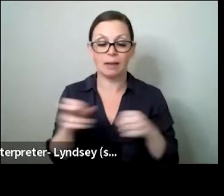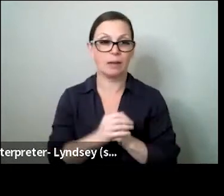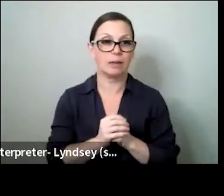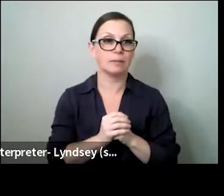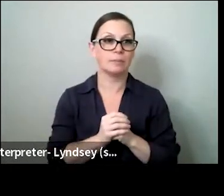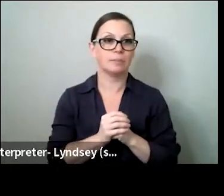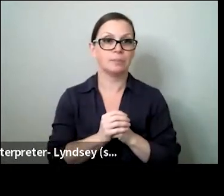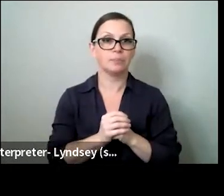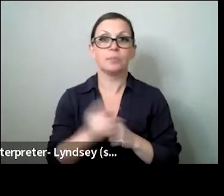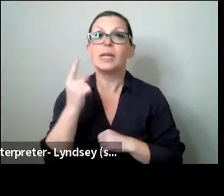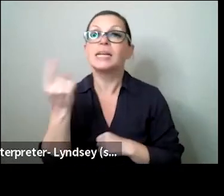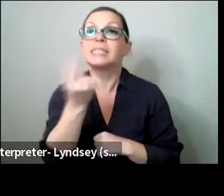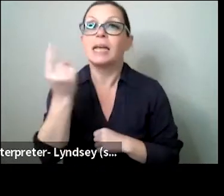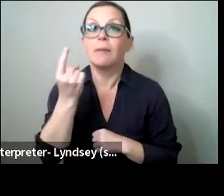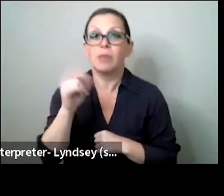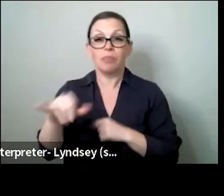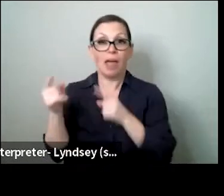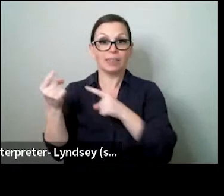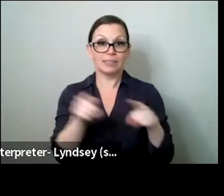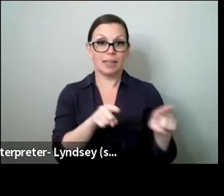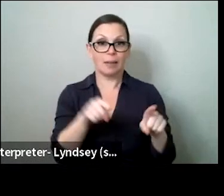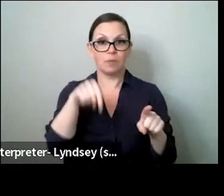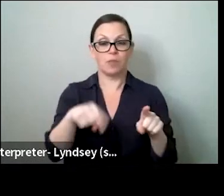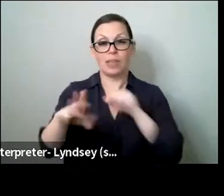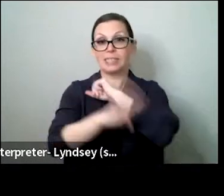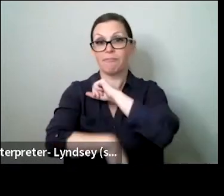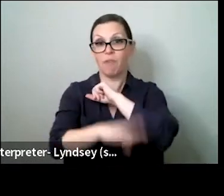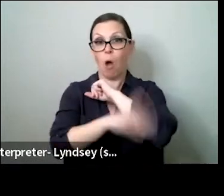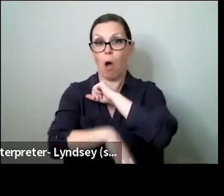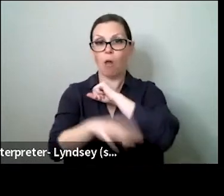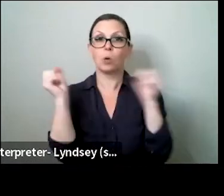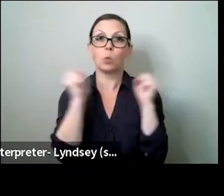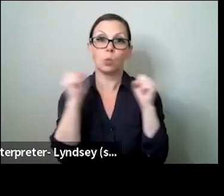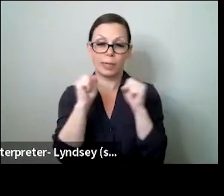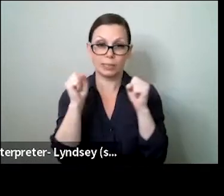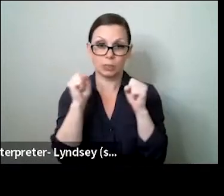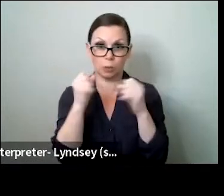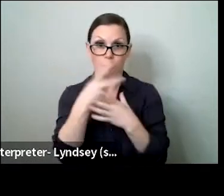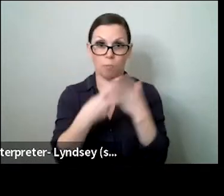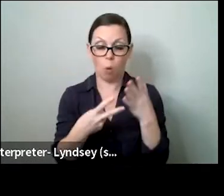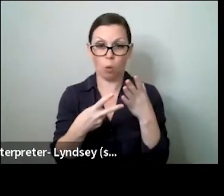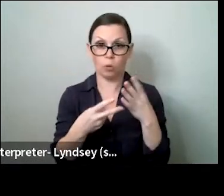So one thing that is happening this fall, this winter, is that our screening rooms